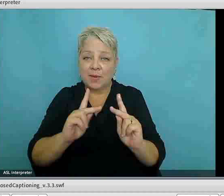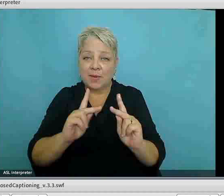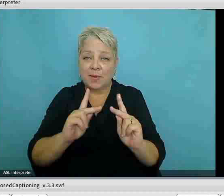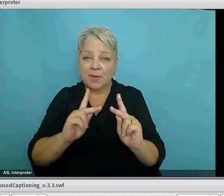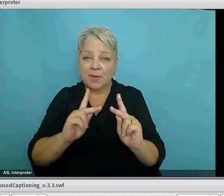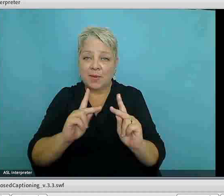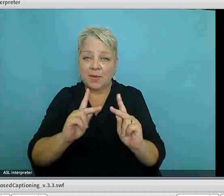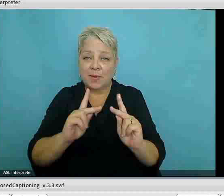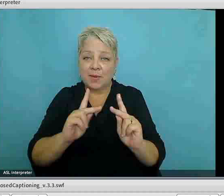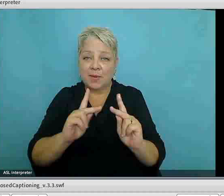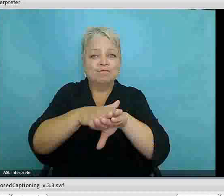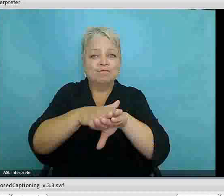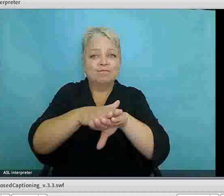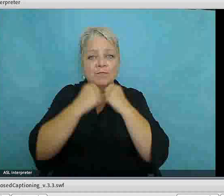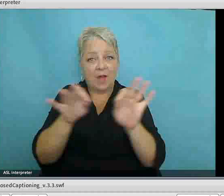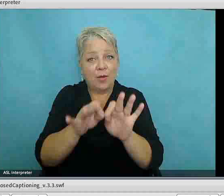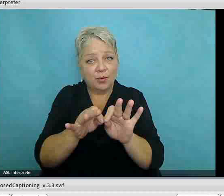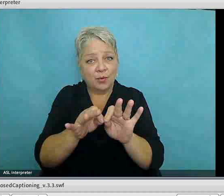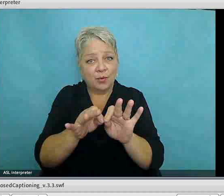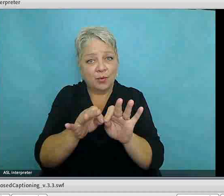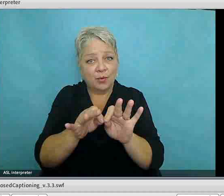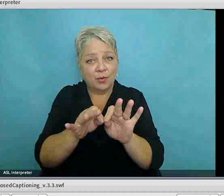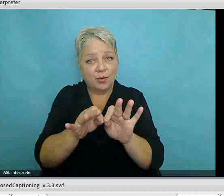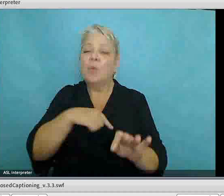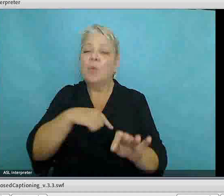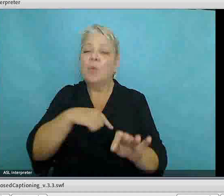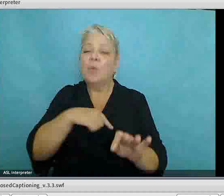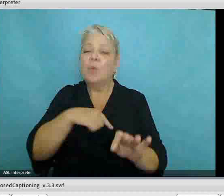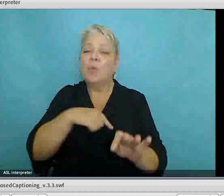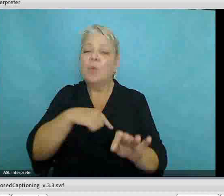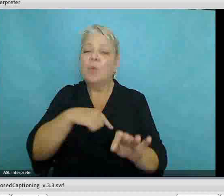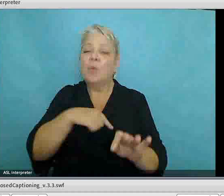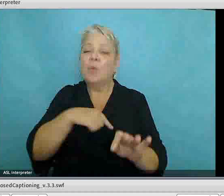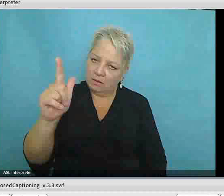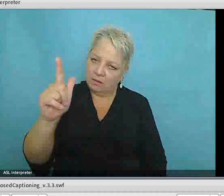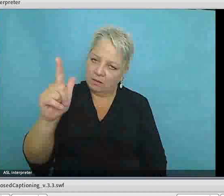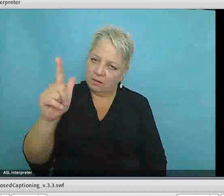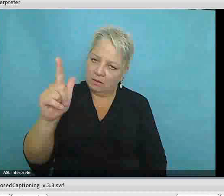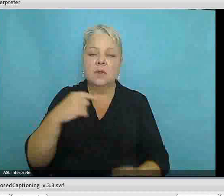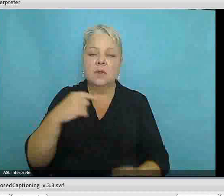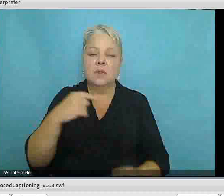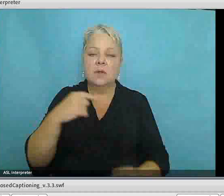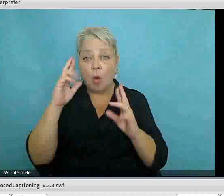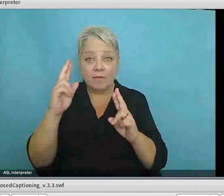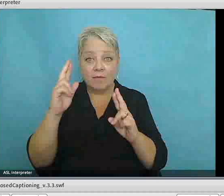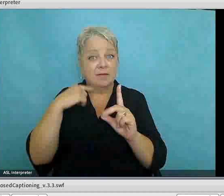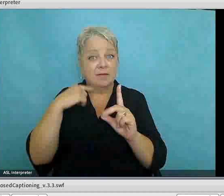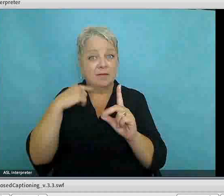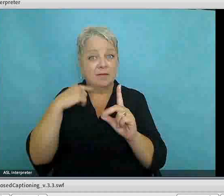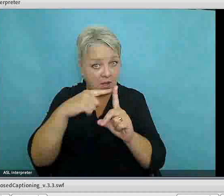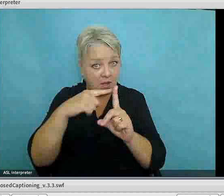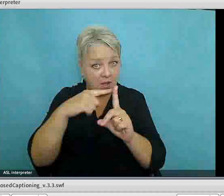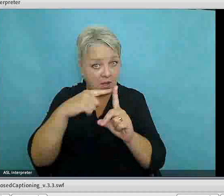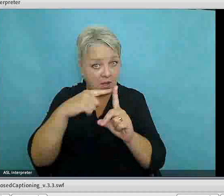state. Great. Will there be changes in the billing process for providers?